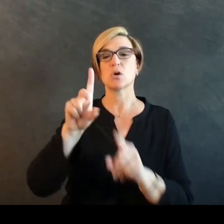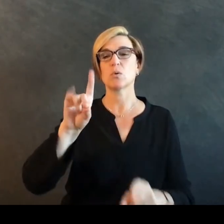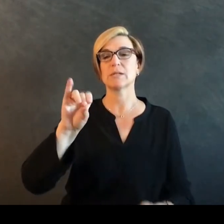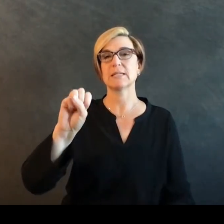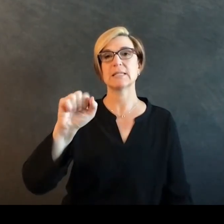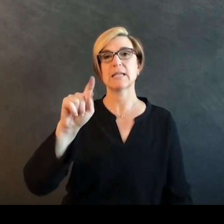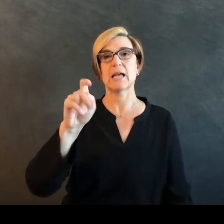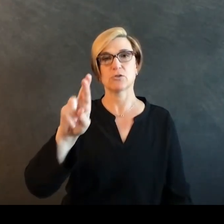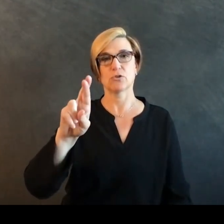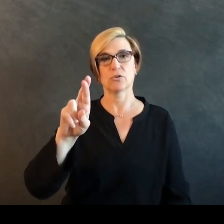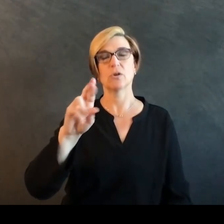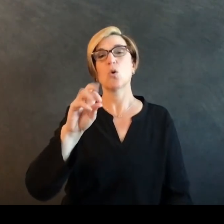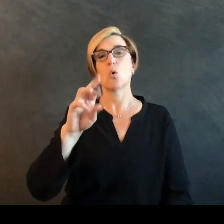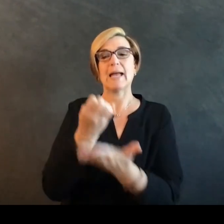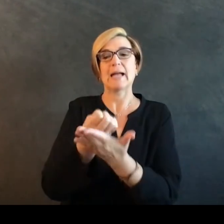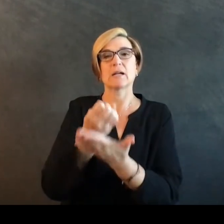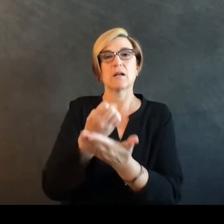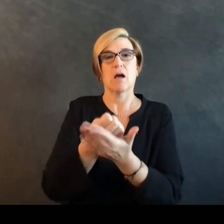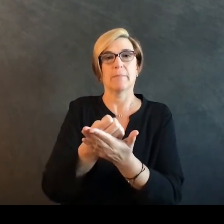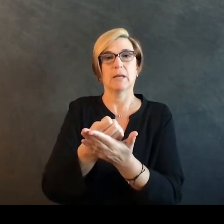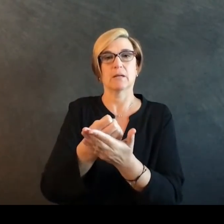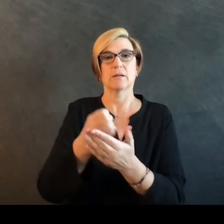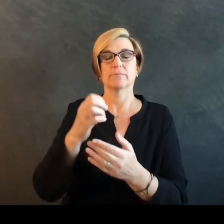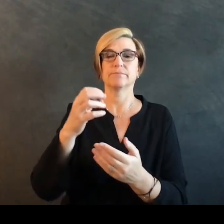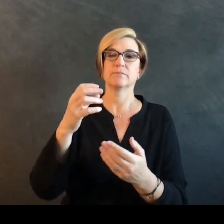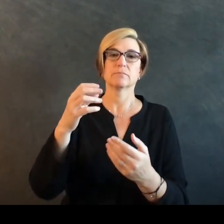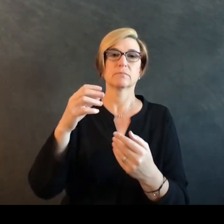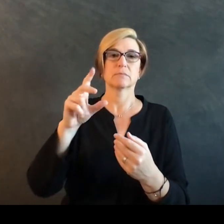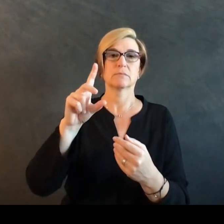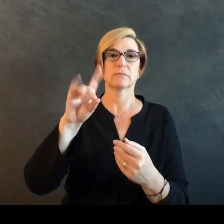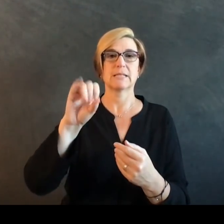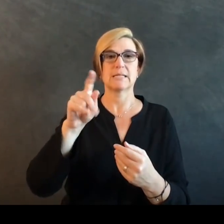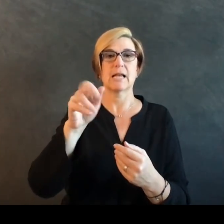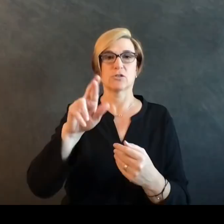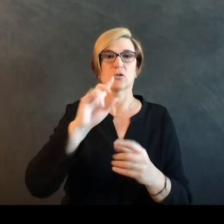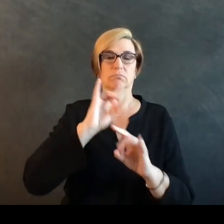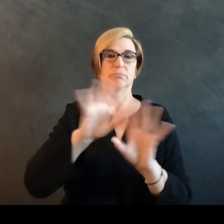disaster alone and then there was an advance associated with that particular